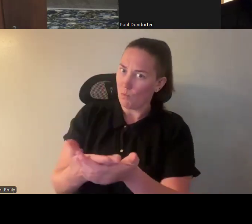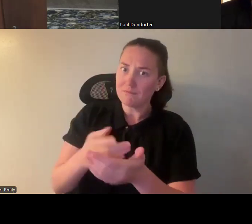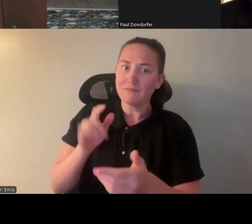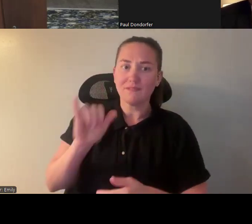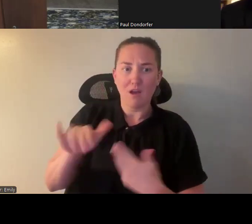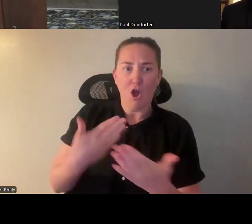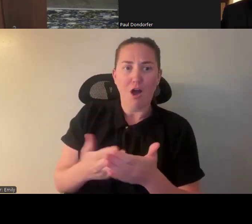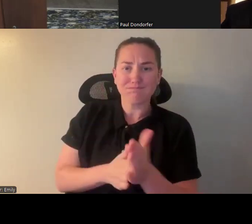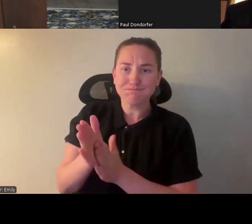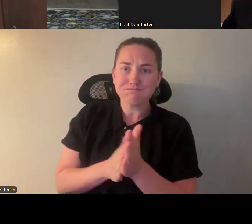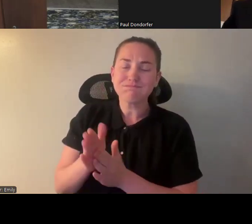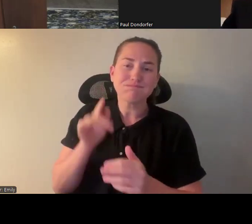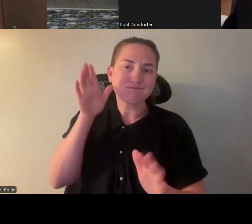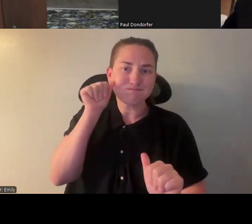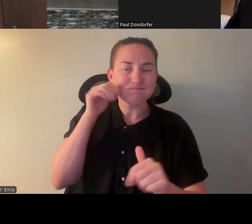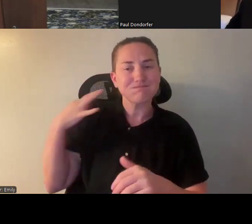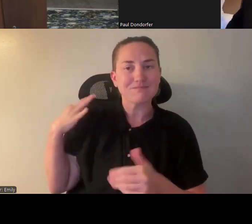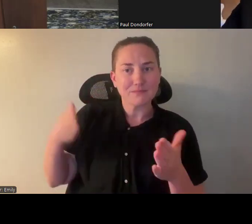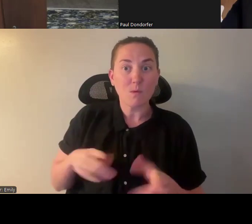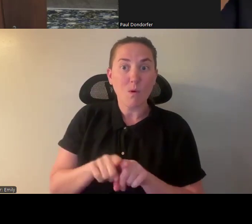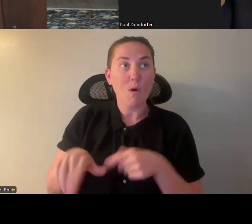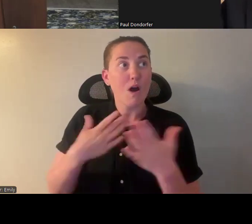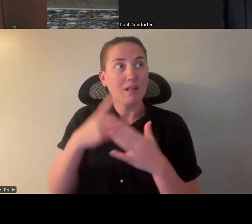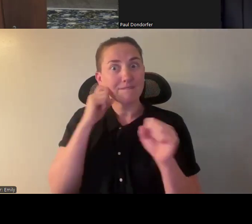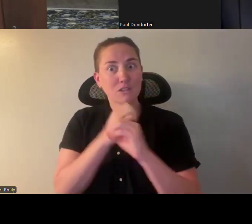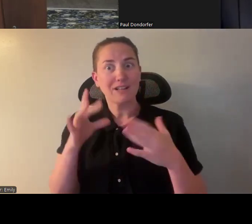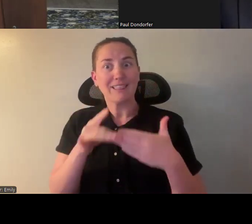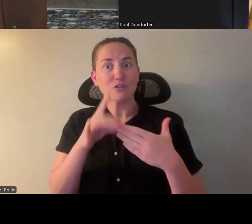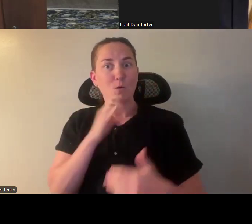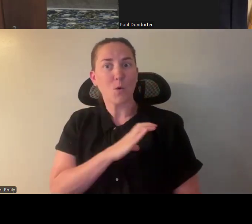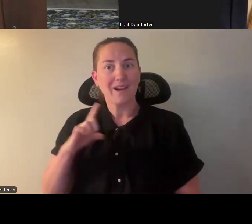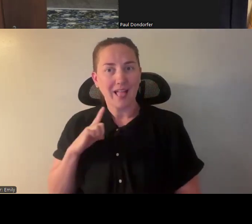dedication of its volunteers and the visionary leadership of Cornell Cooperative Extension As